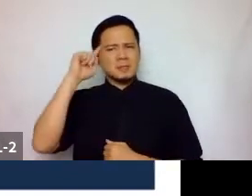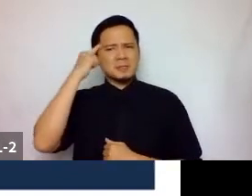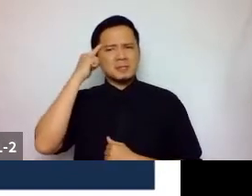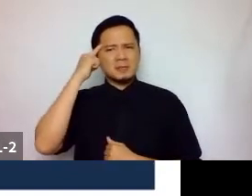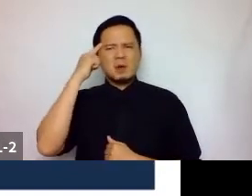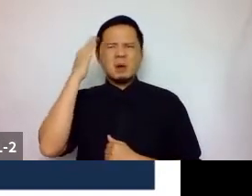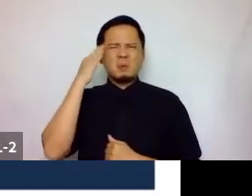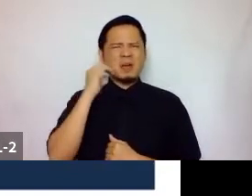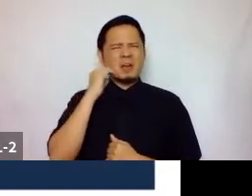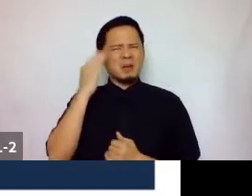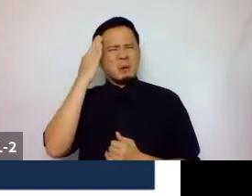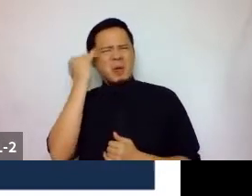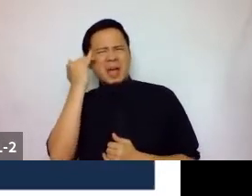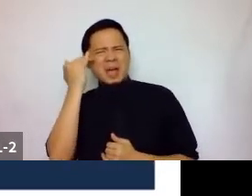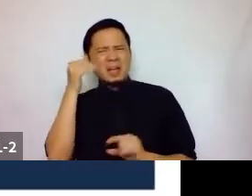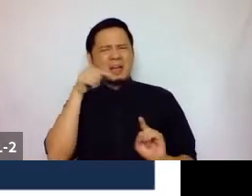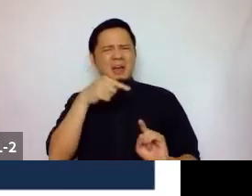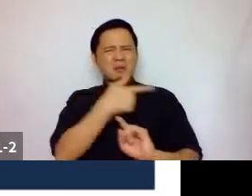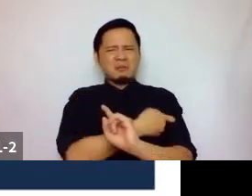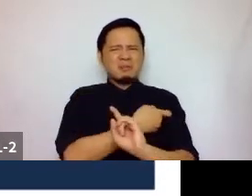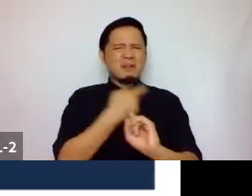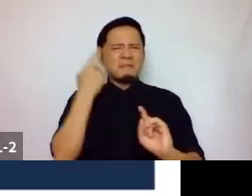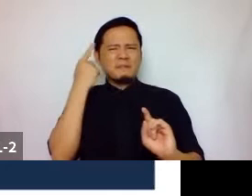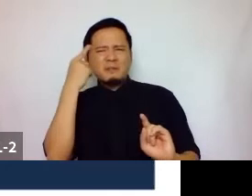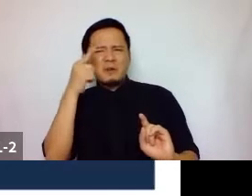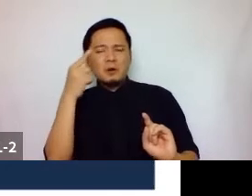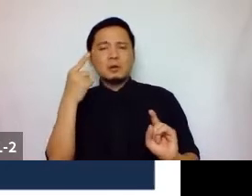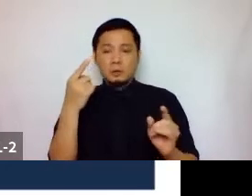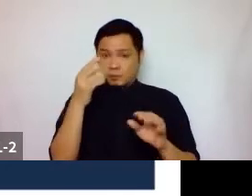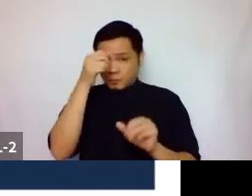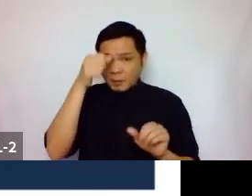Because as said, we are not safe until everyone is safe.